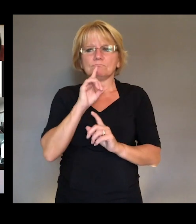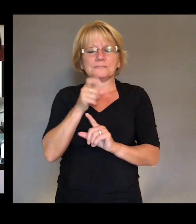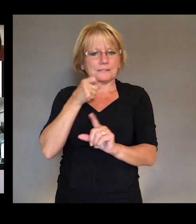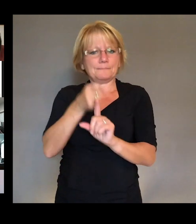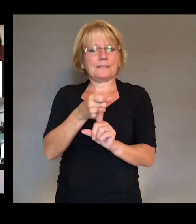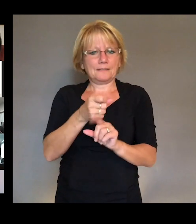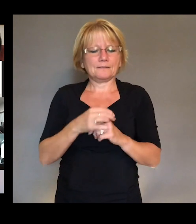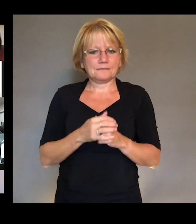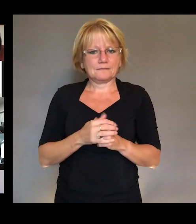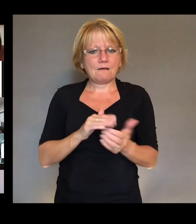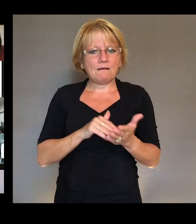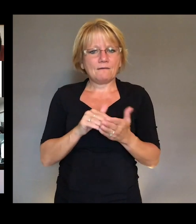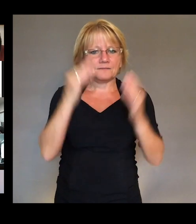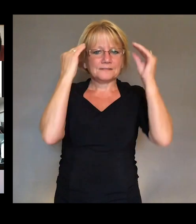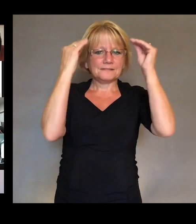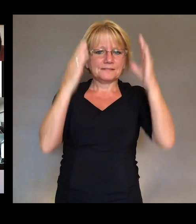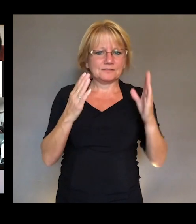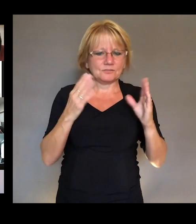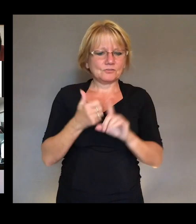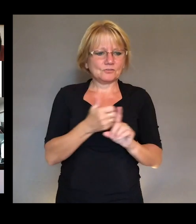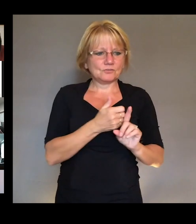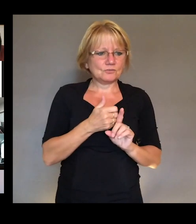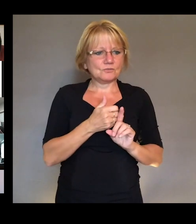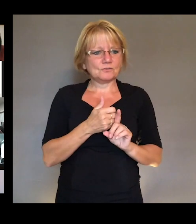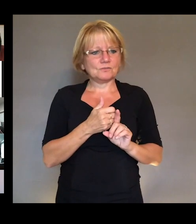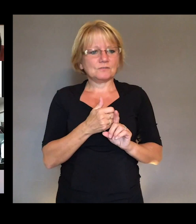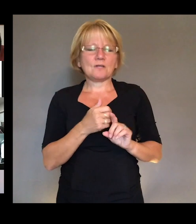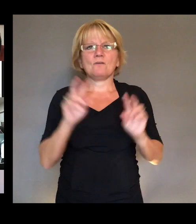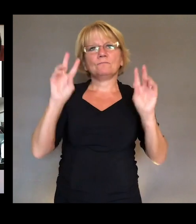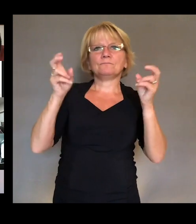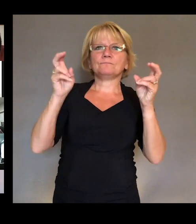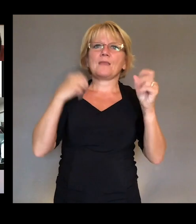And the problem is that so often teachers, they like to say that they're colorblind,